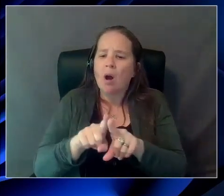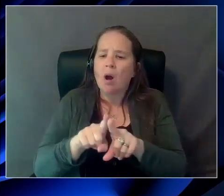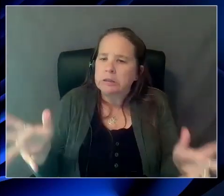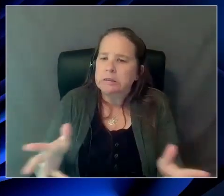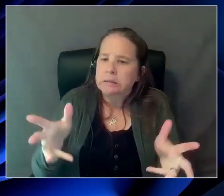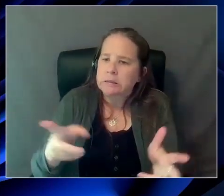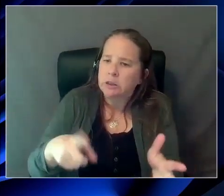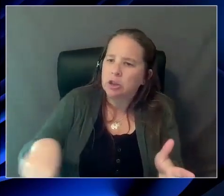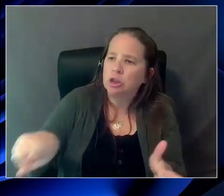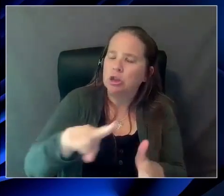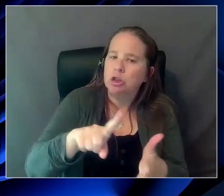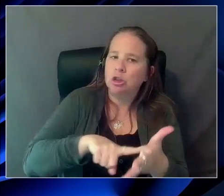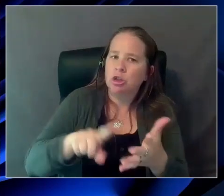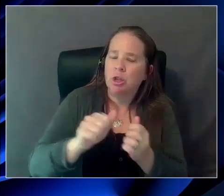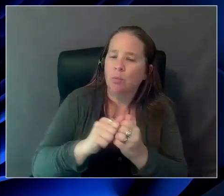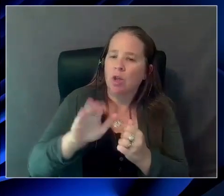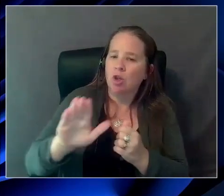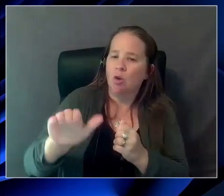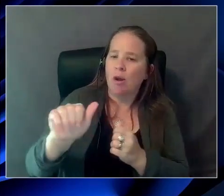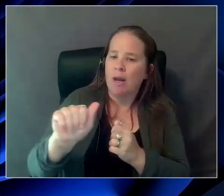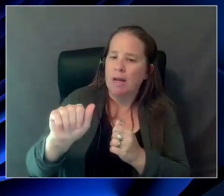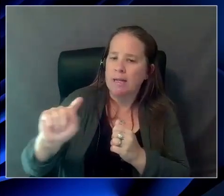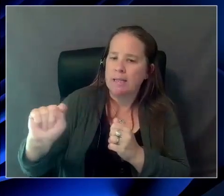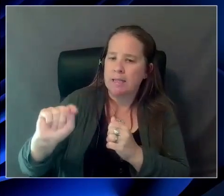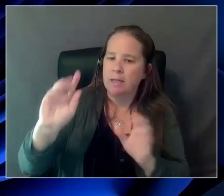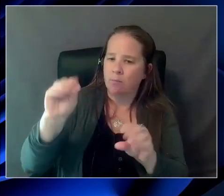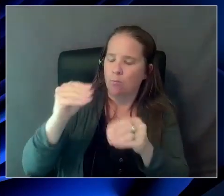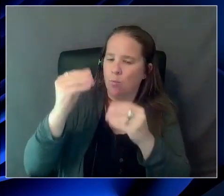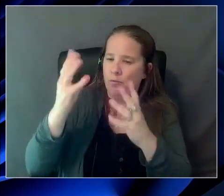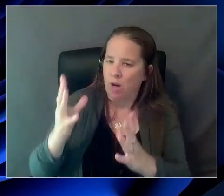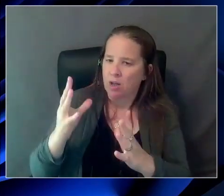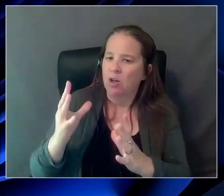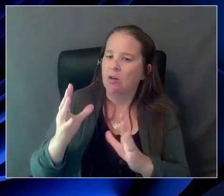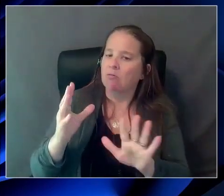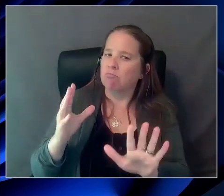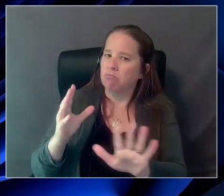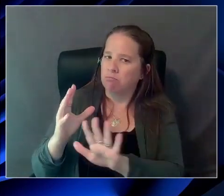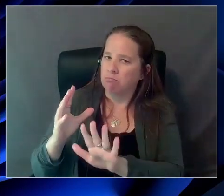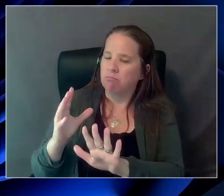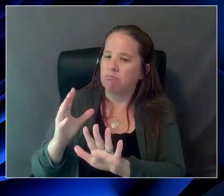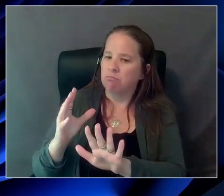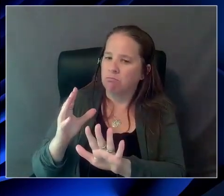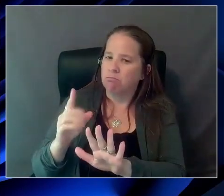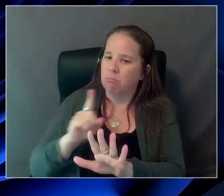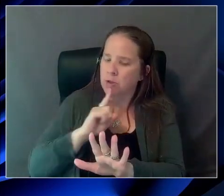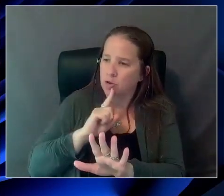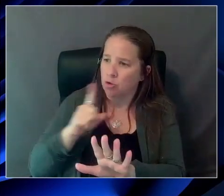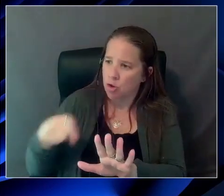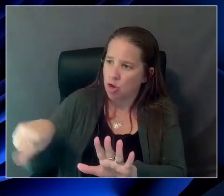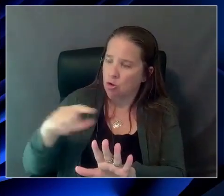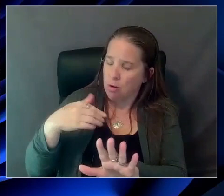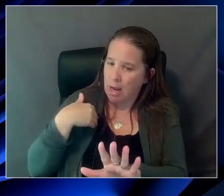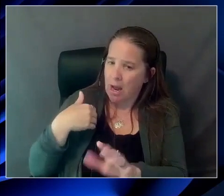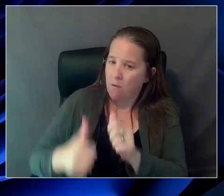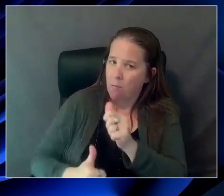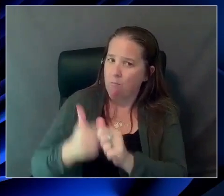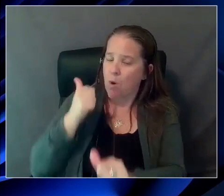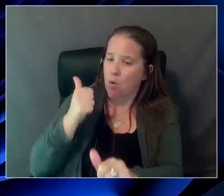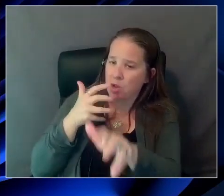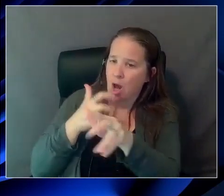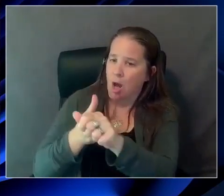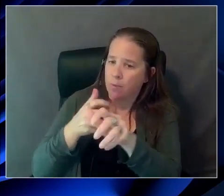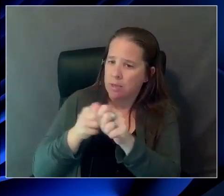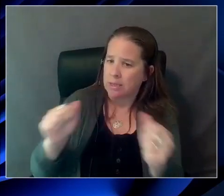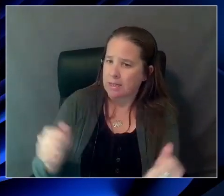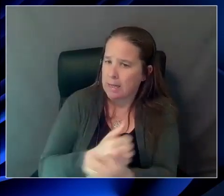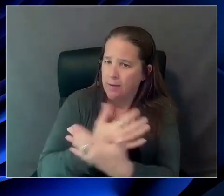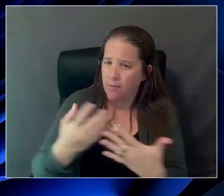With your AT provider to make sure that you’re updated with the most up to date information for your specific situation